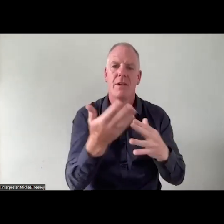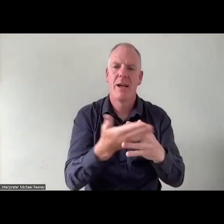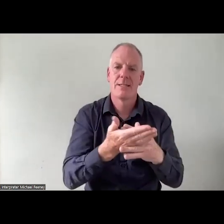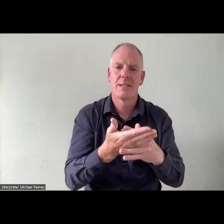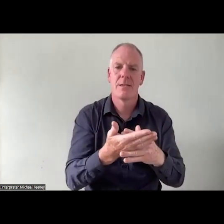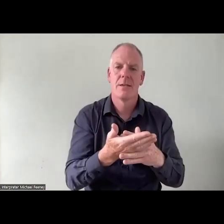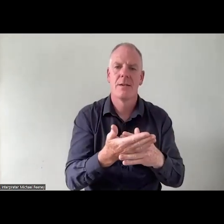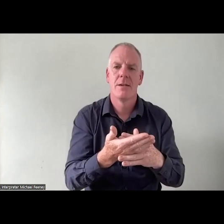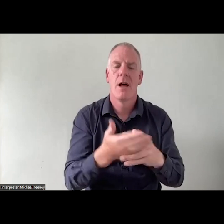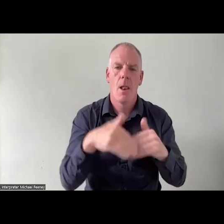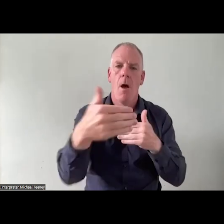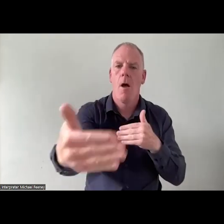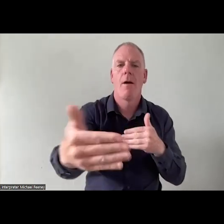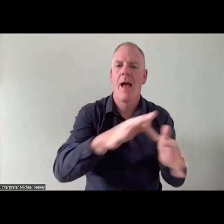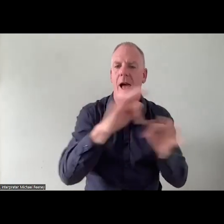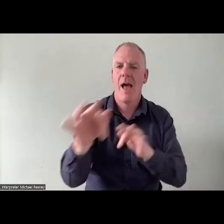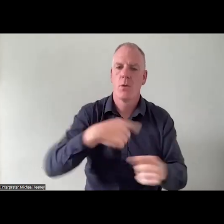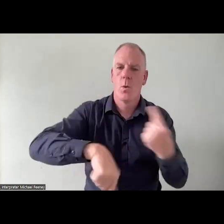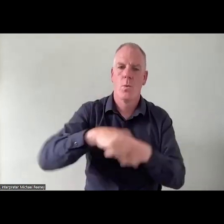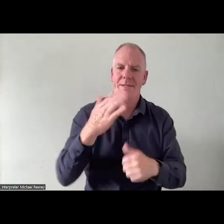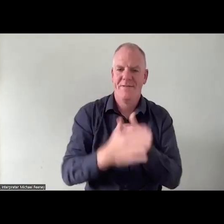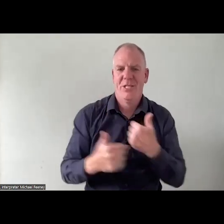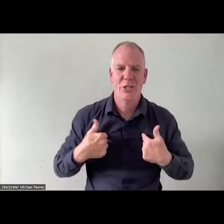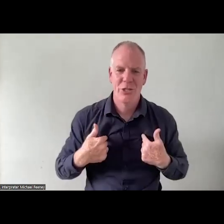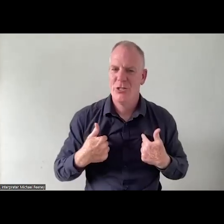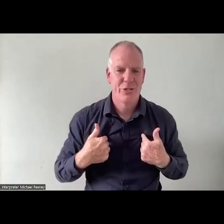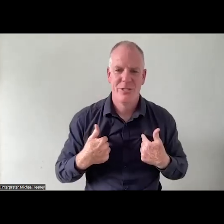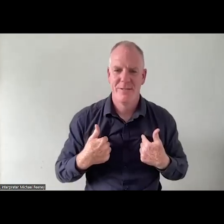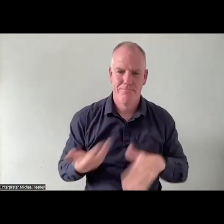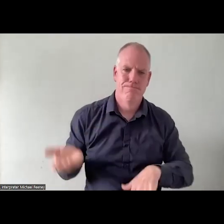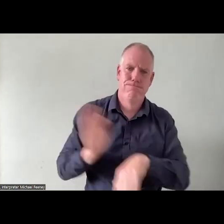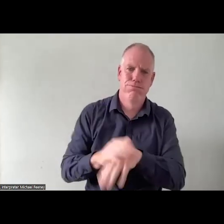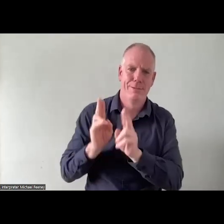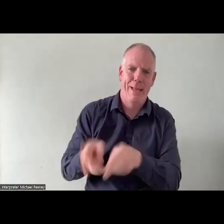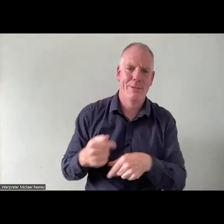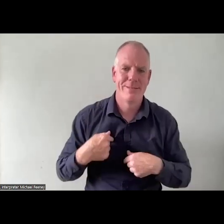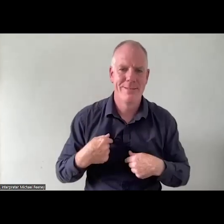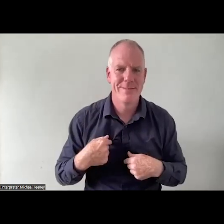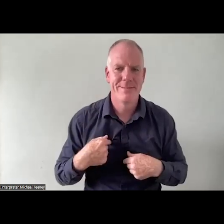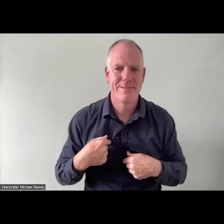long after I'm gone and dead and buried. So, it's really exciting.